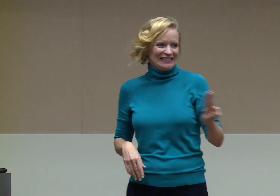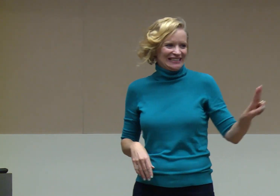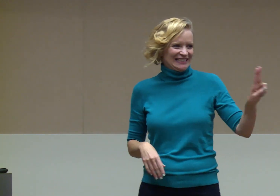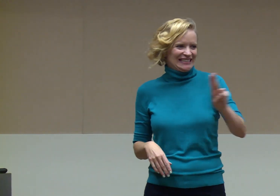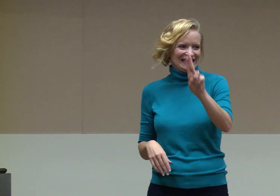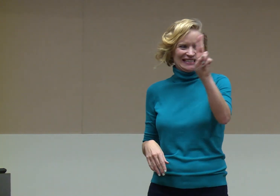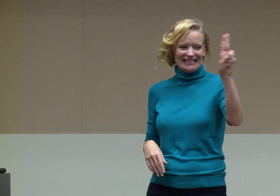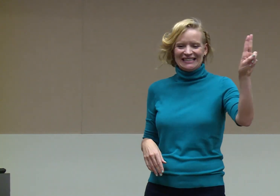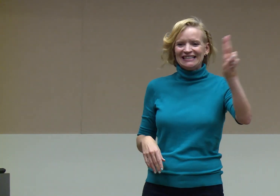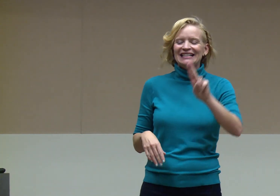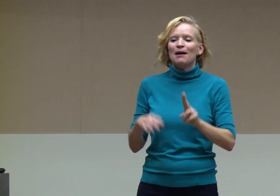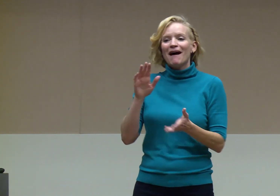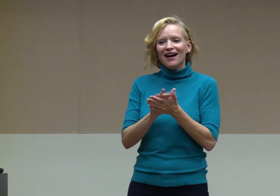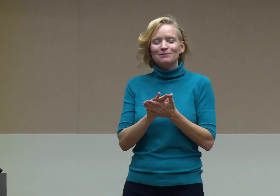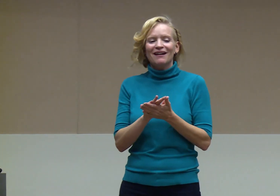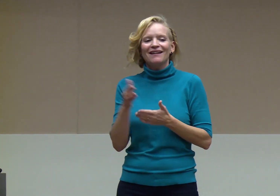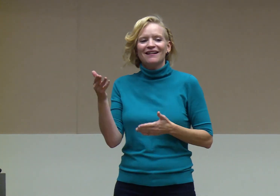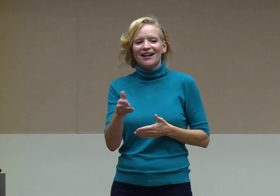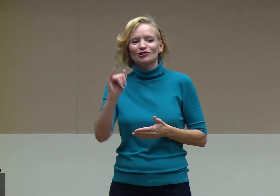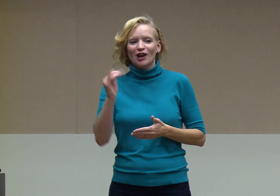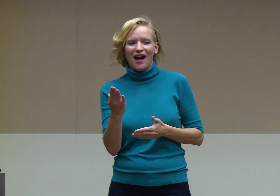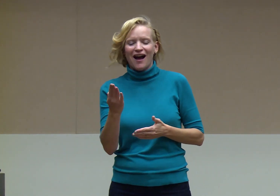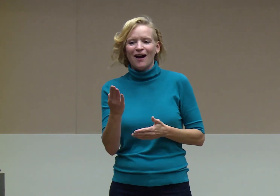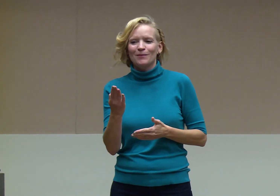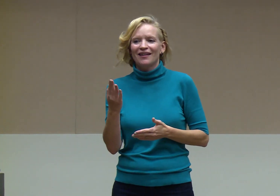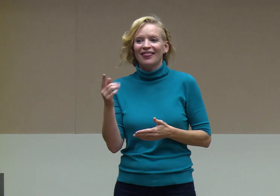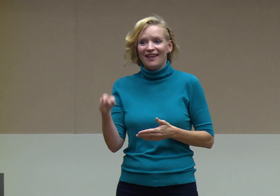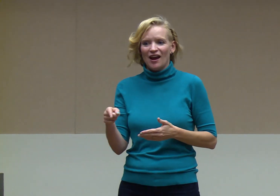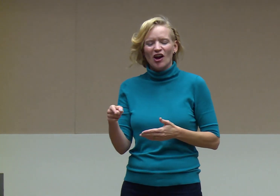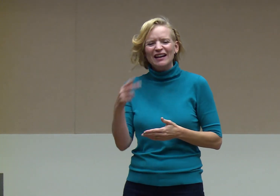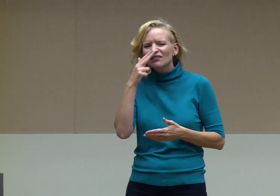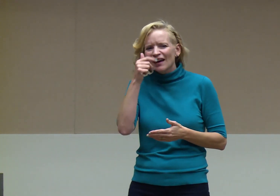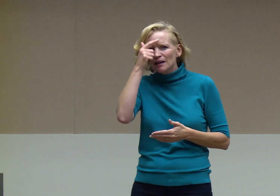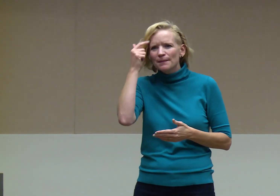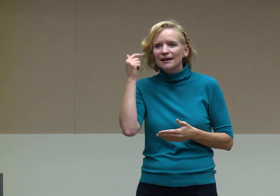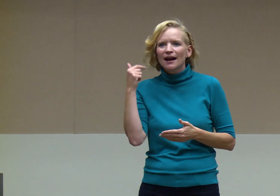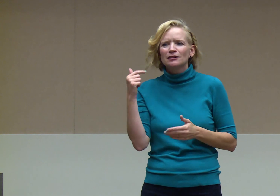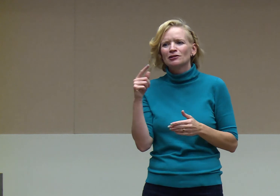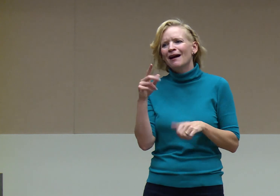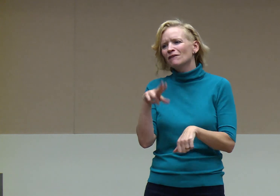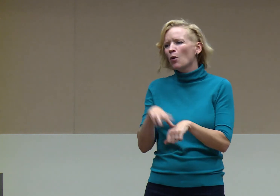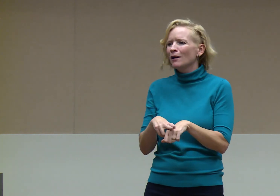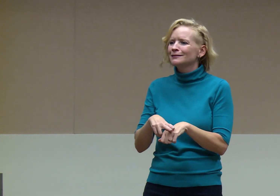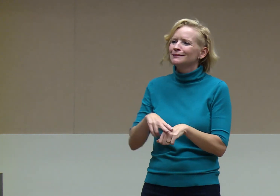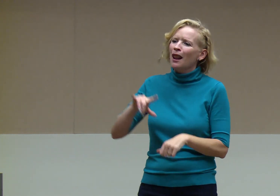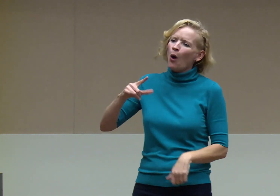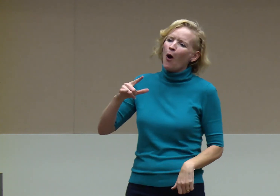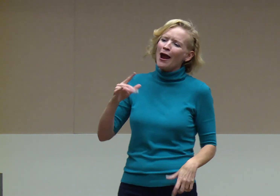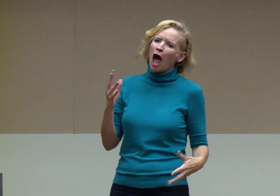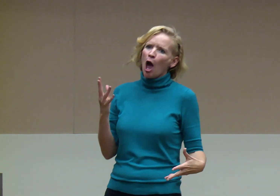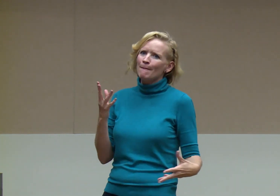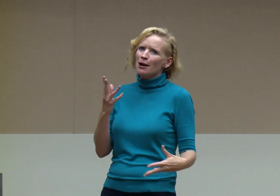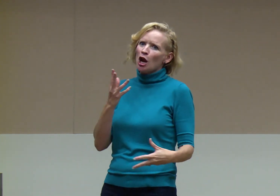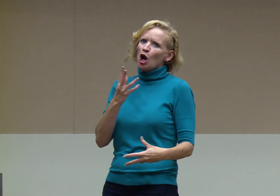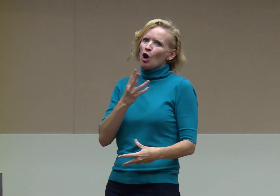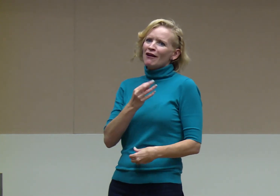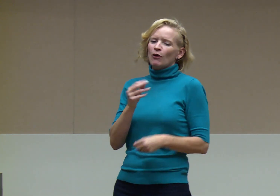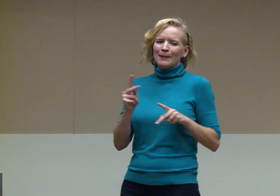because of that 2 body problem again. My husband was hired for another position in San Diego, which was funny to me because, you know, I mean, it's beautiful